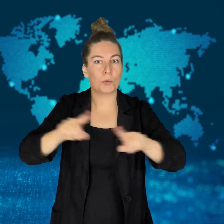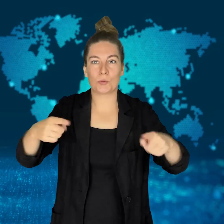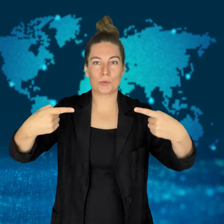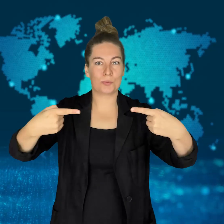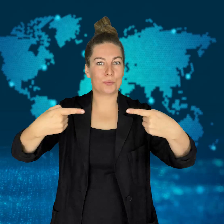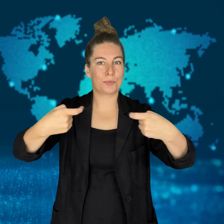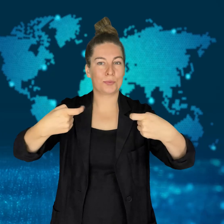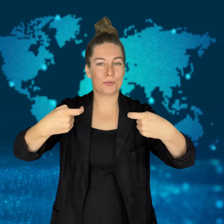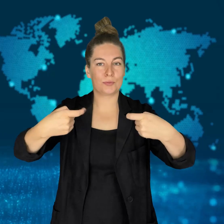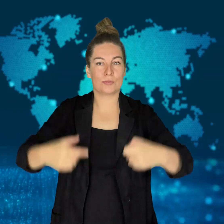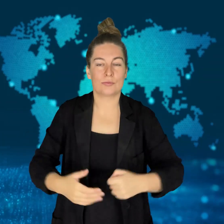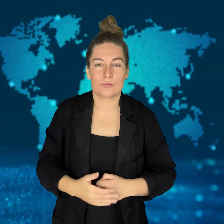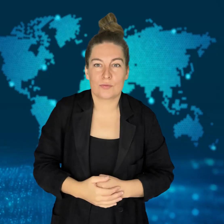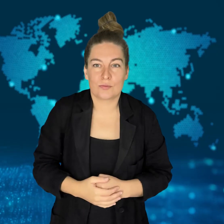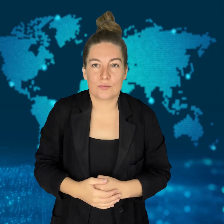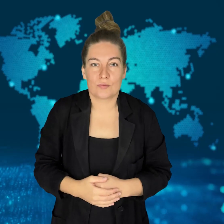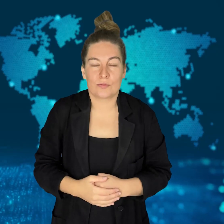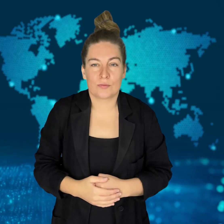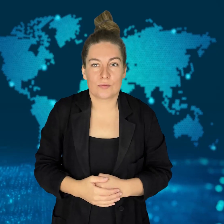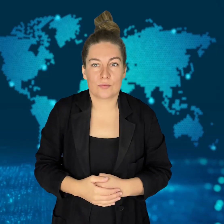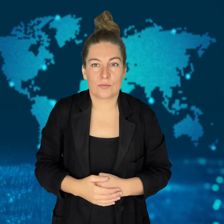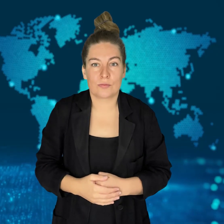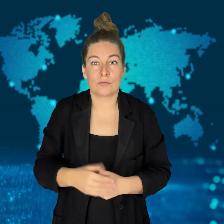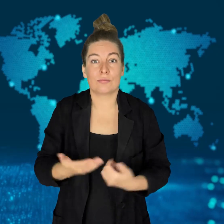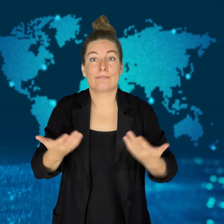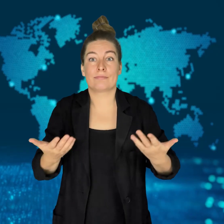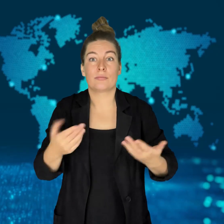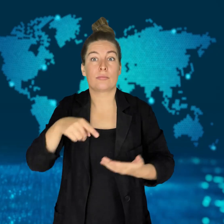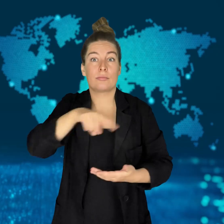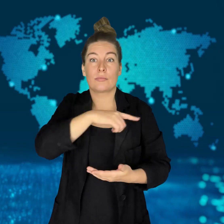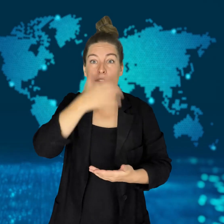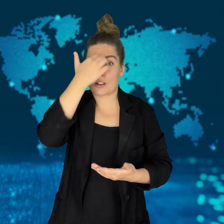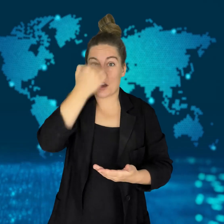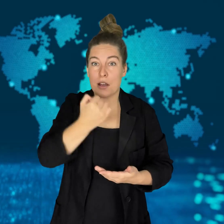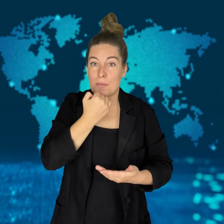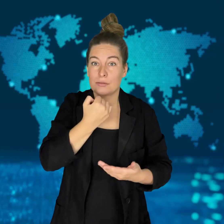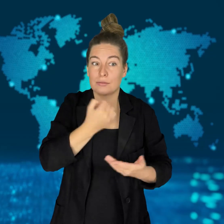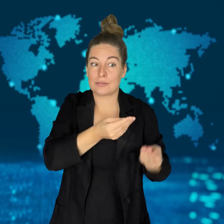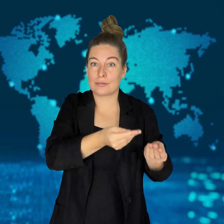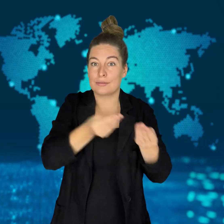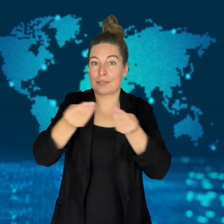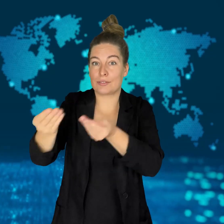in which 3 Palestinians are exchanged for every one Israeli.